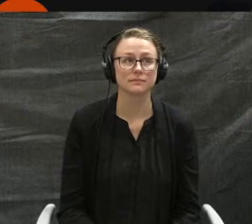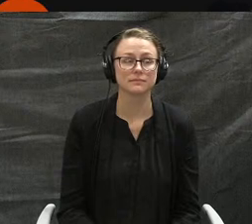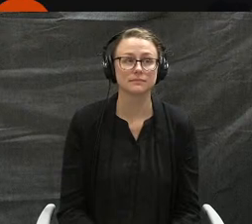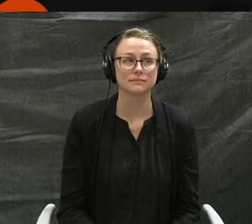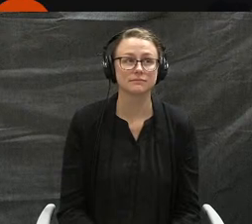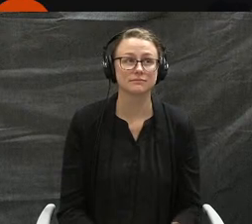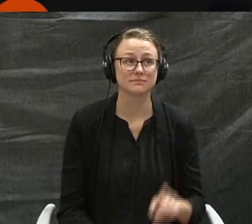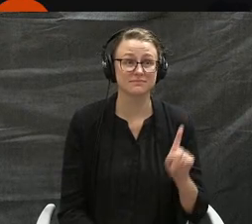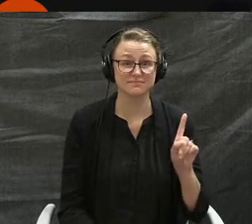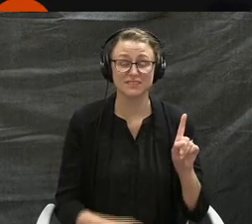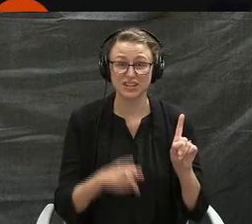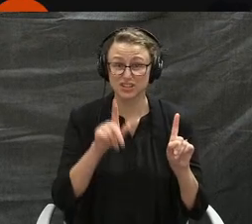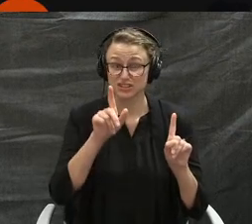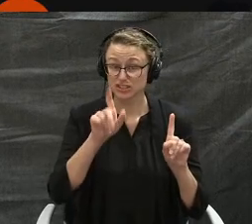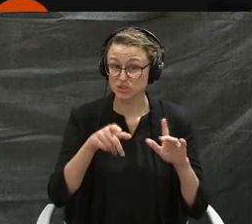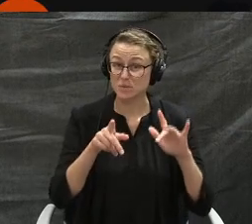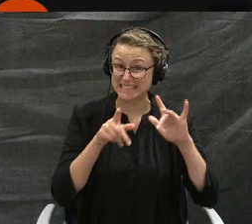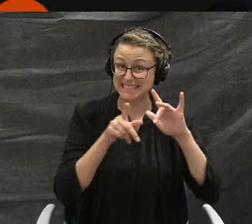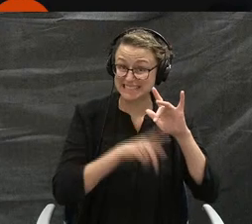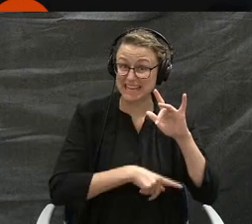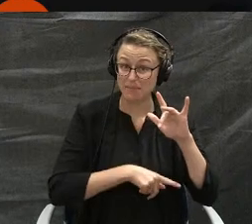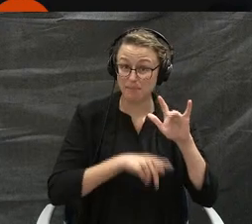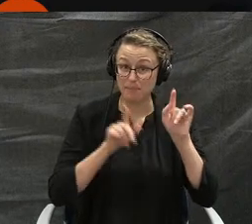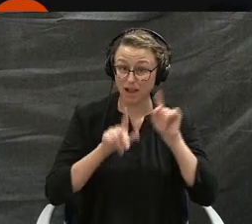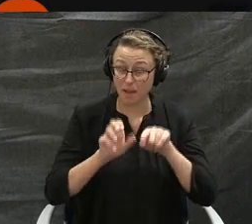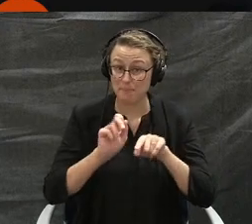be alright? Mr.